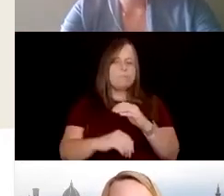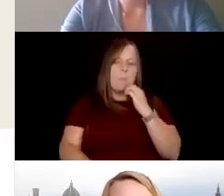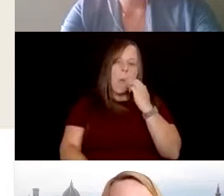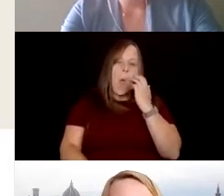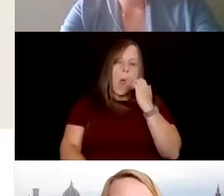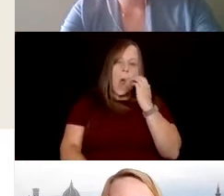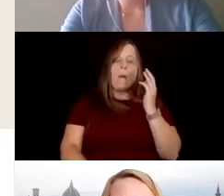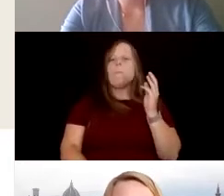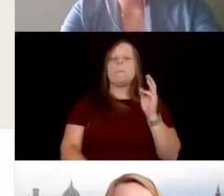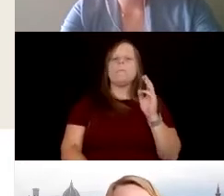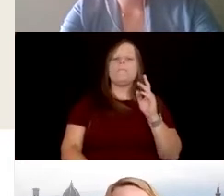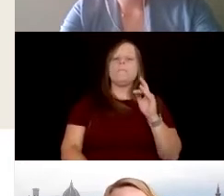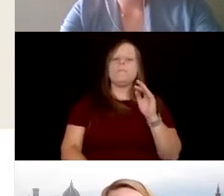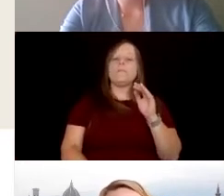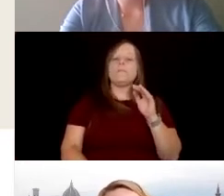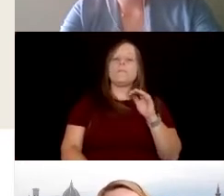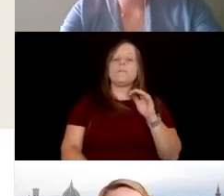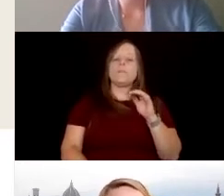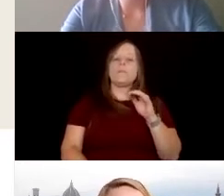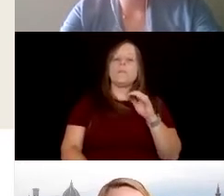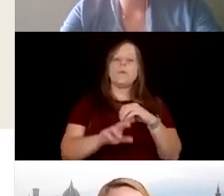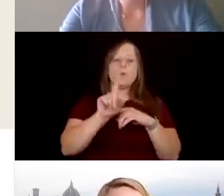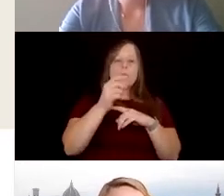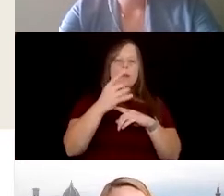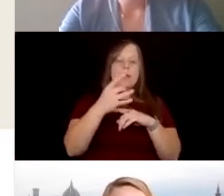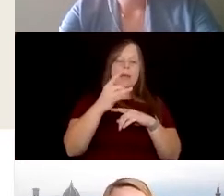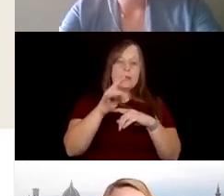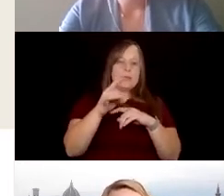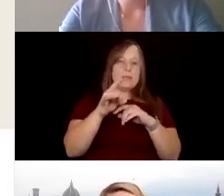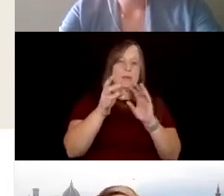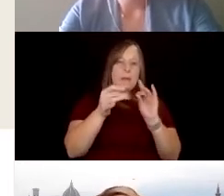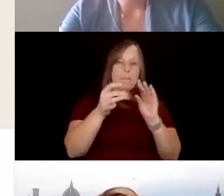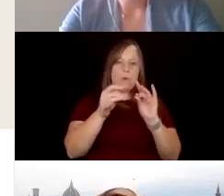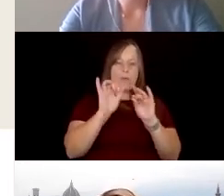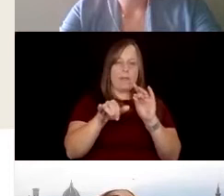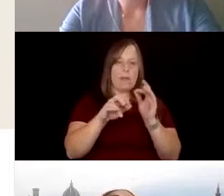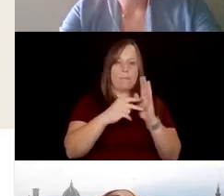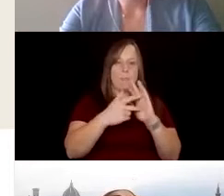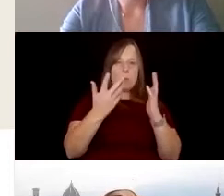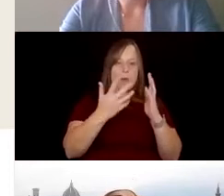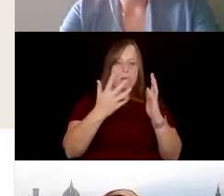There was also, the last one here, 2018, the Wilkie Memo. And that purpose was to kind of clarify the standards.